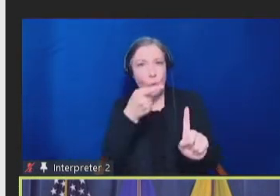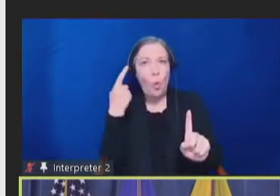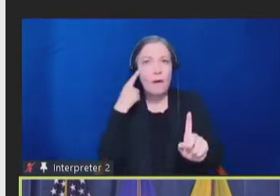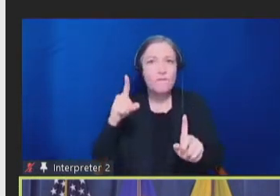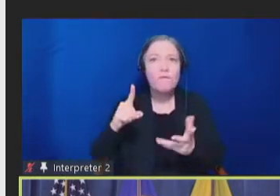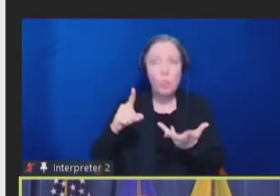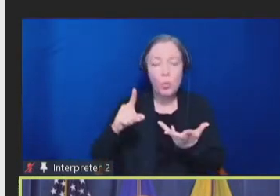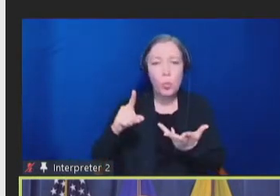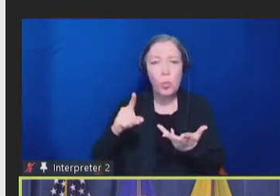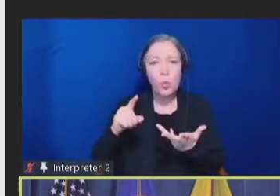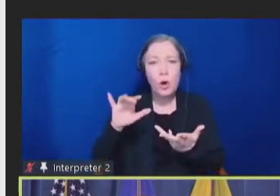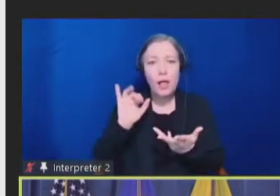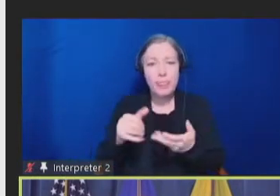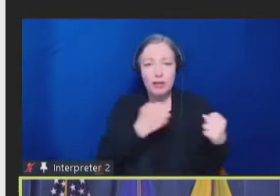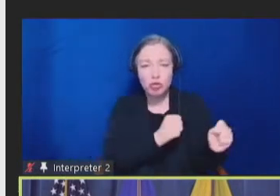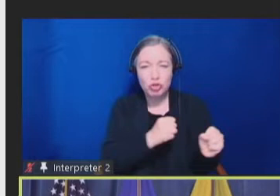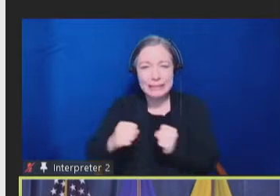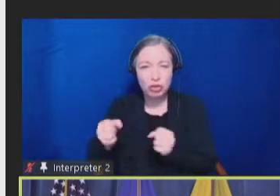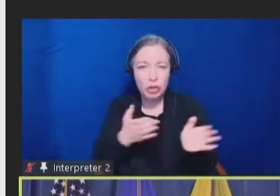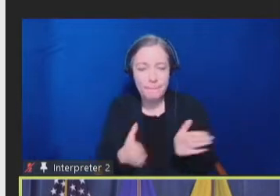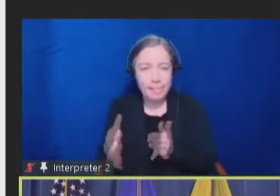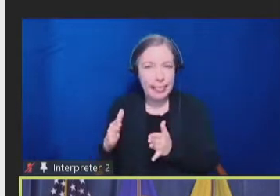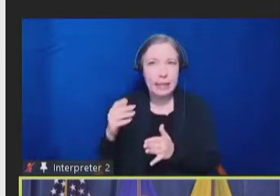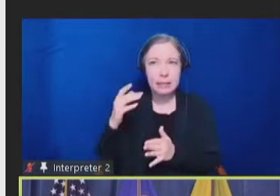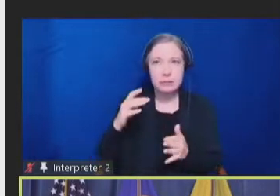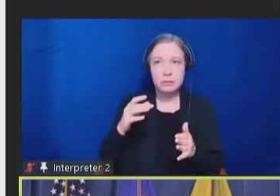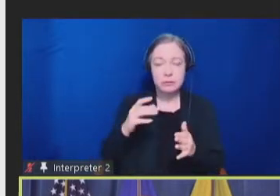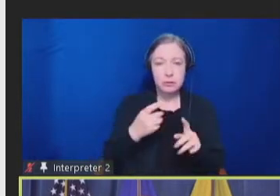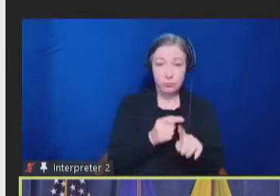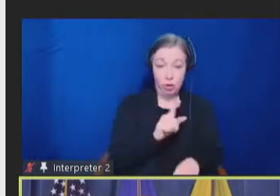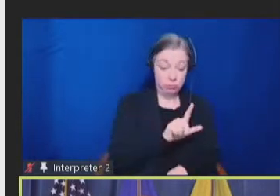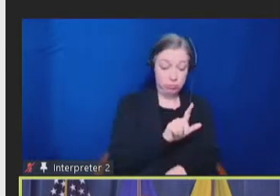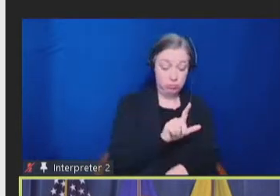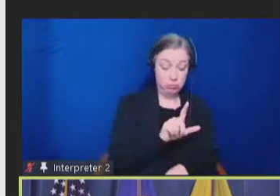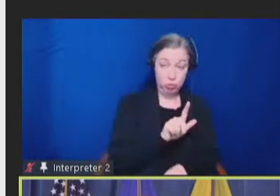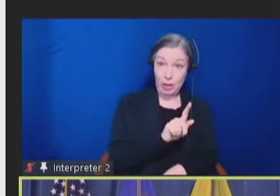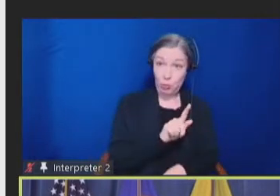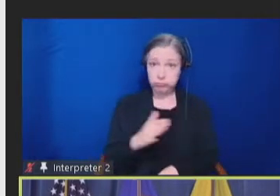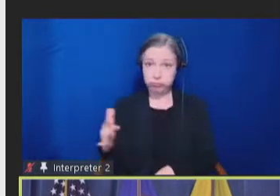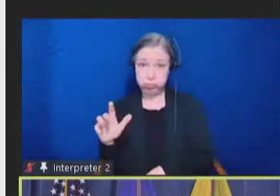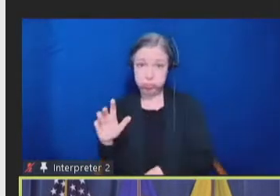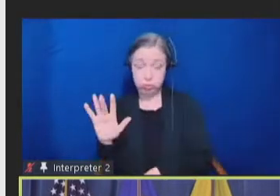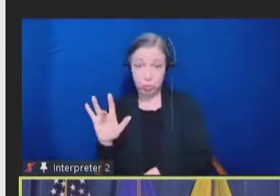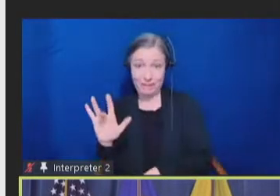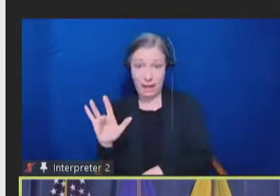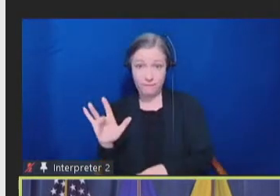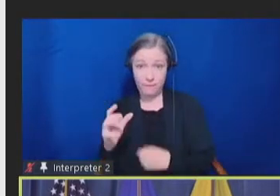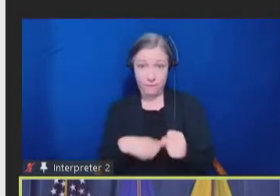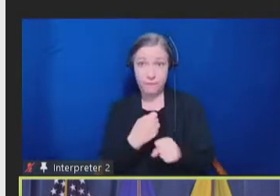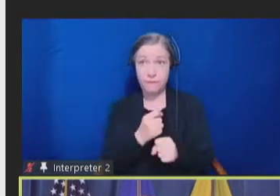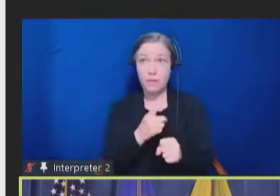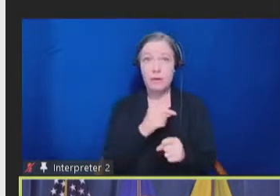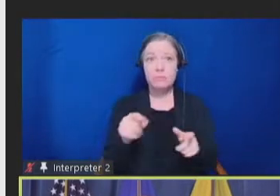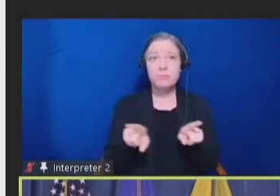and outline opportunities for continual improvement of vaccine safety activities during vaccine